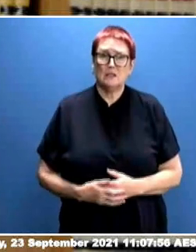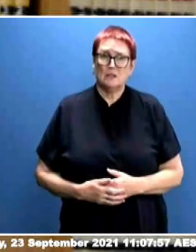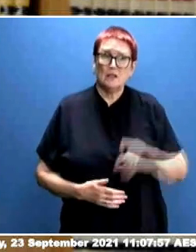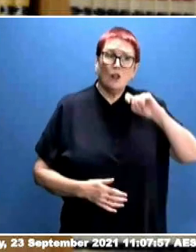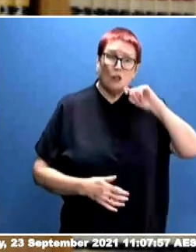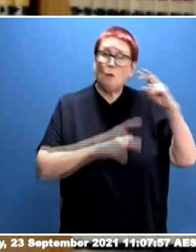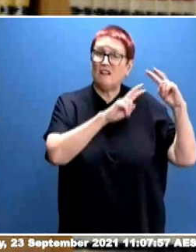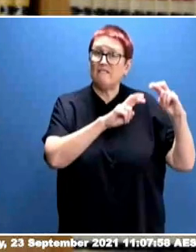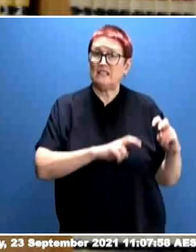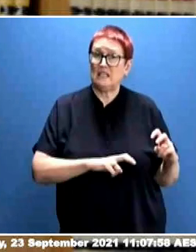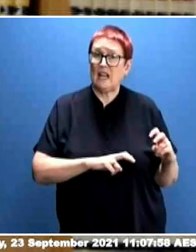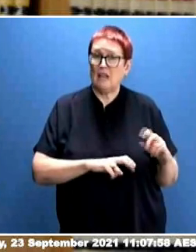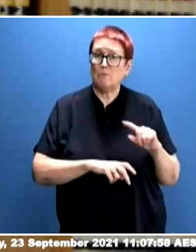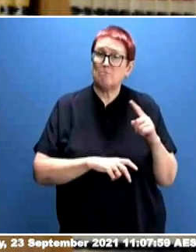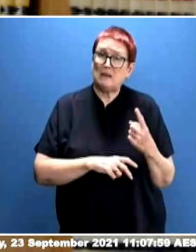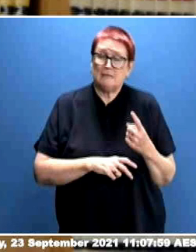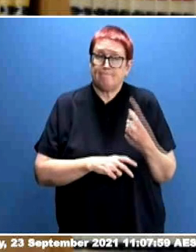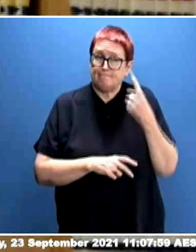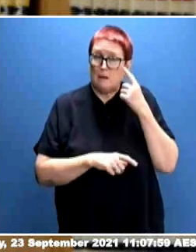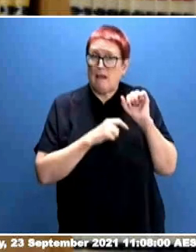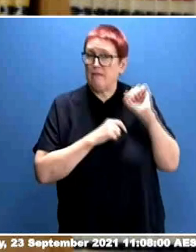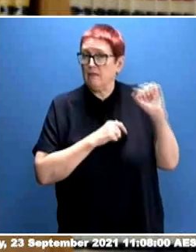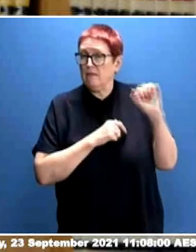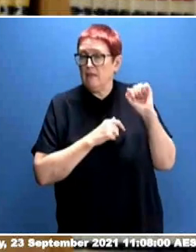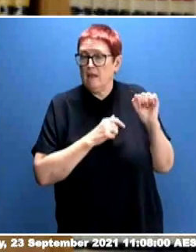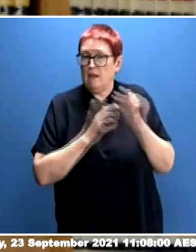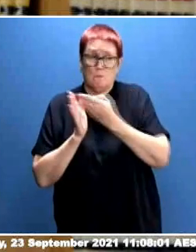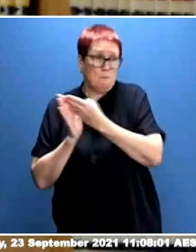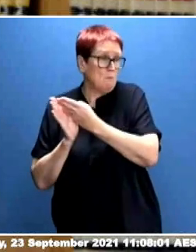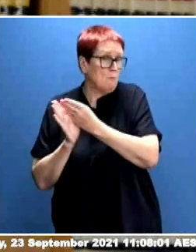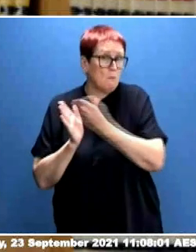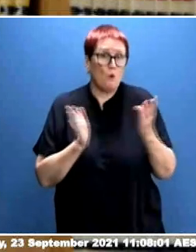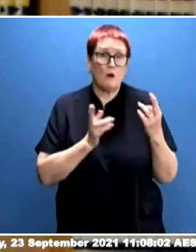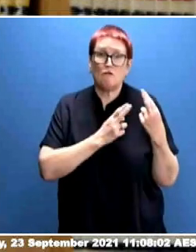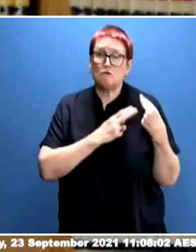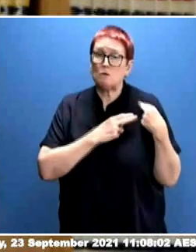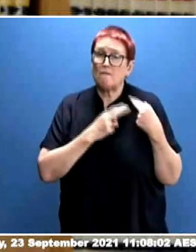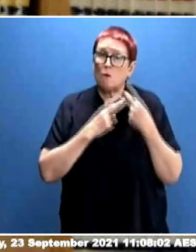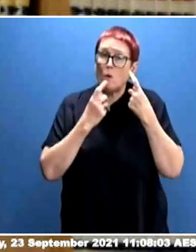but that has to be considered within the Department's broader spectrum of care, which is a much larger undertaking, and I couldn't comment